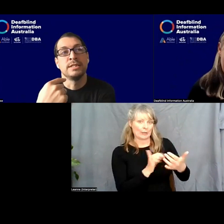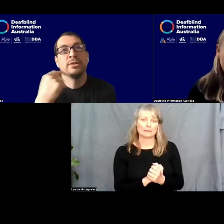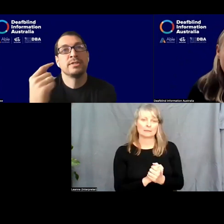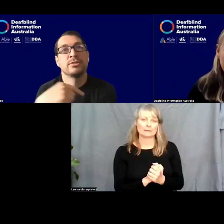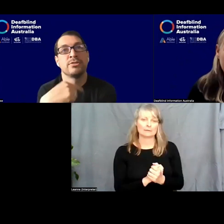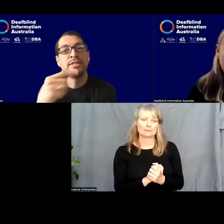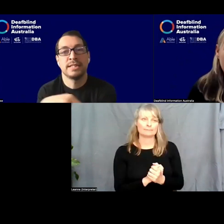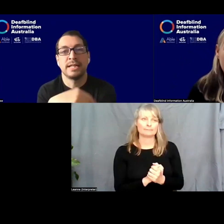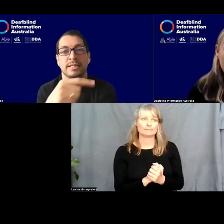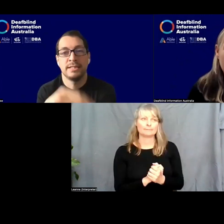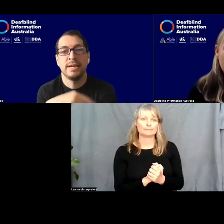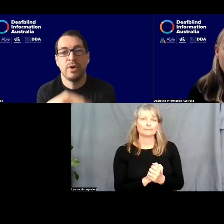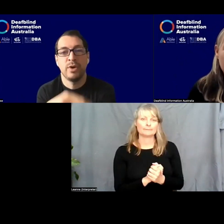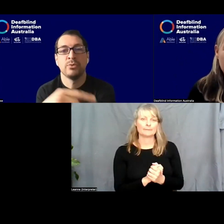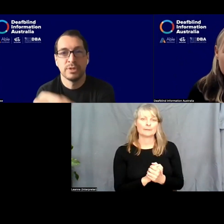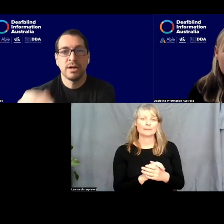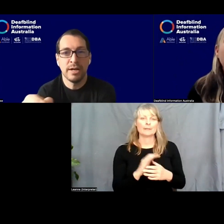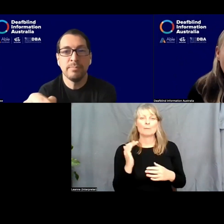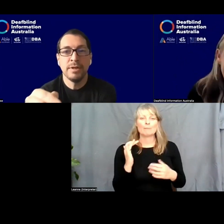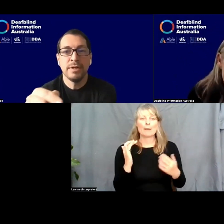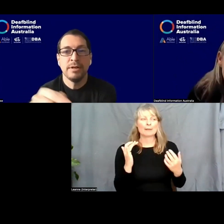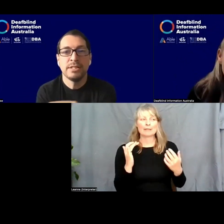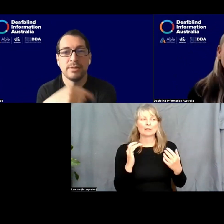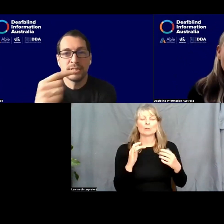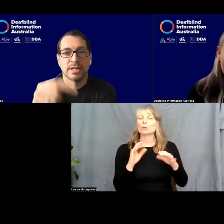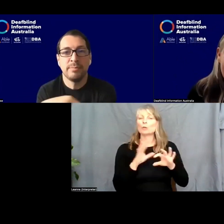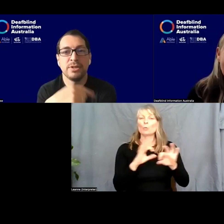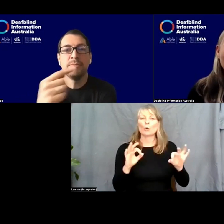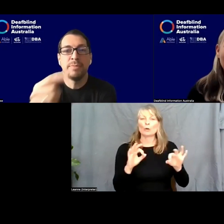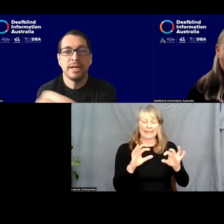you might not tell stories exactly the same way all the time. You might sort of